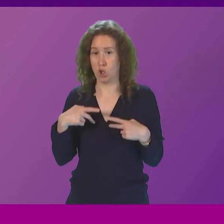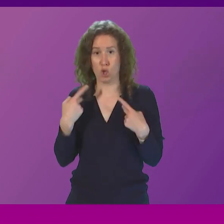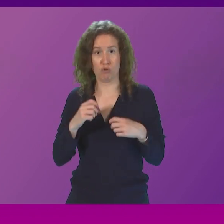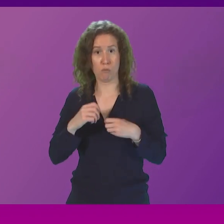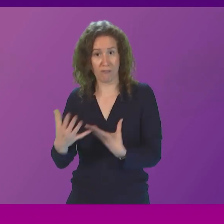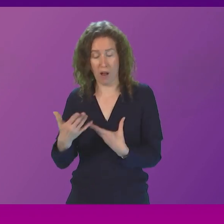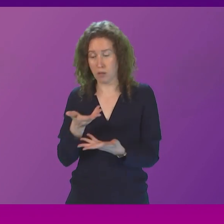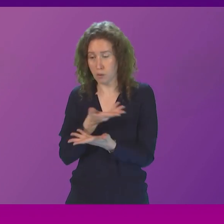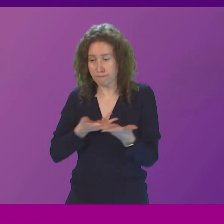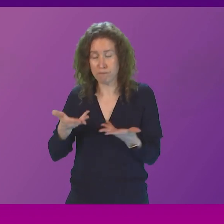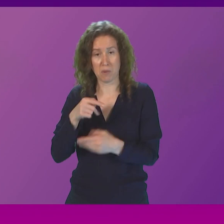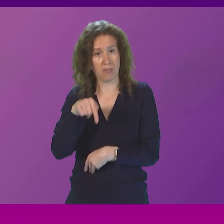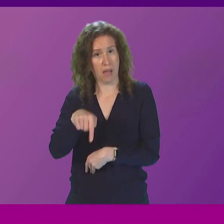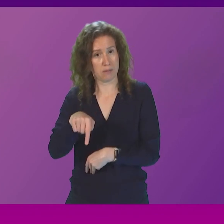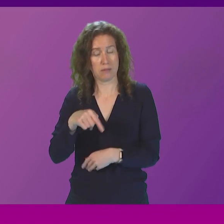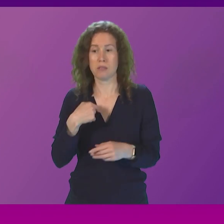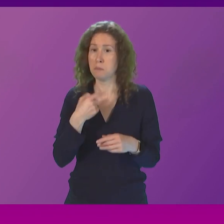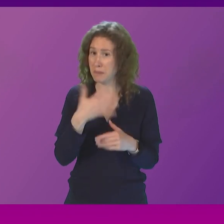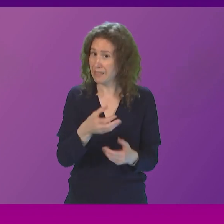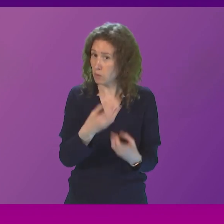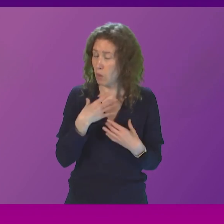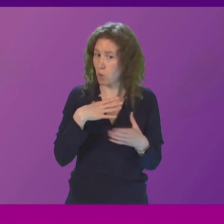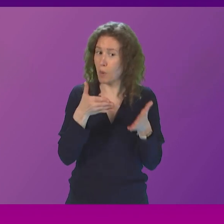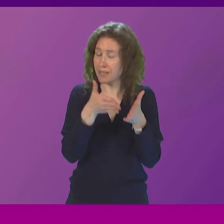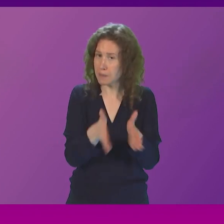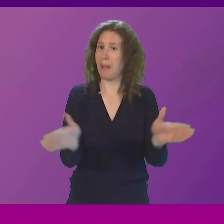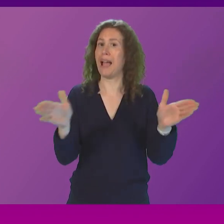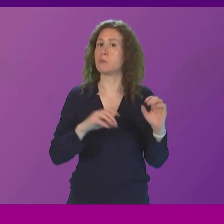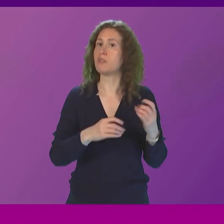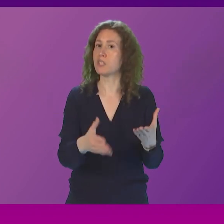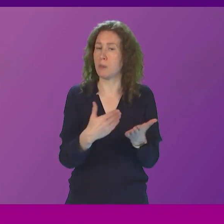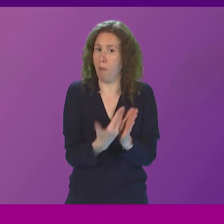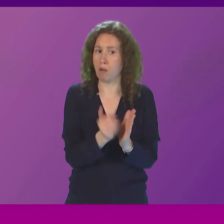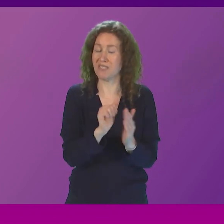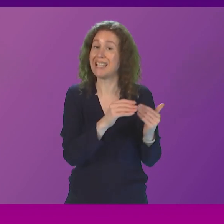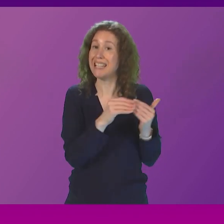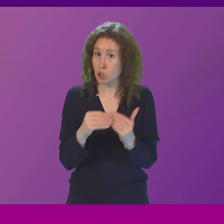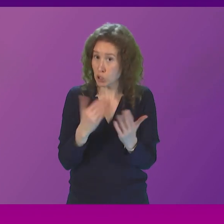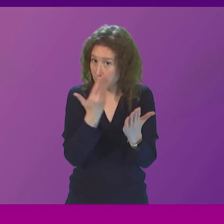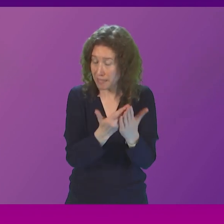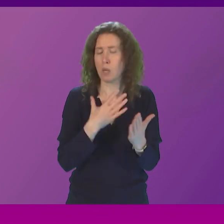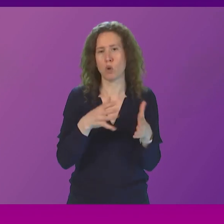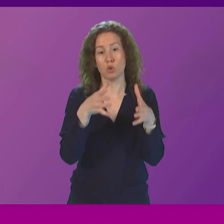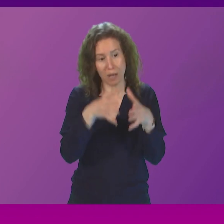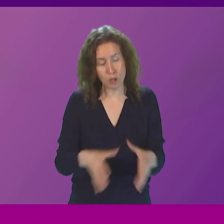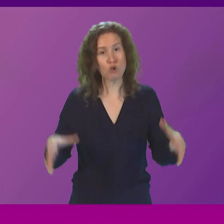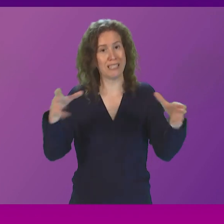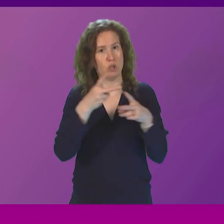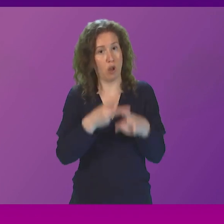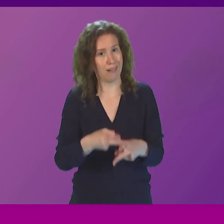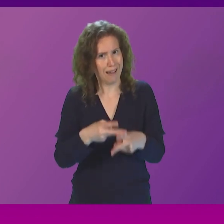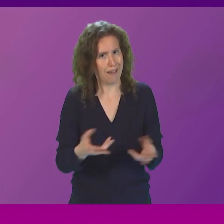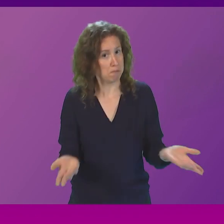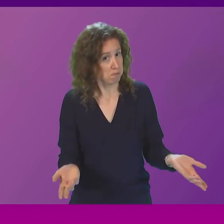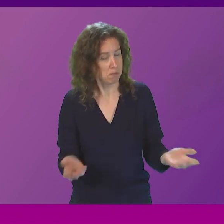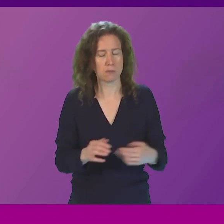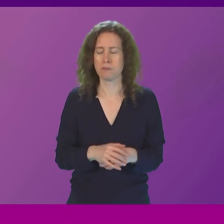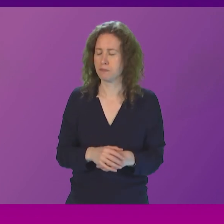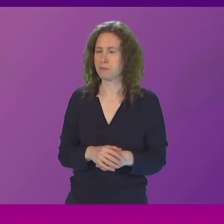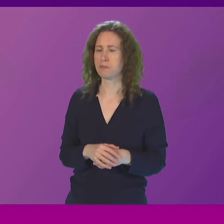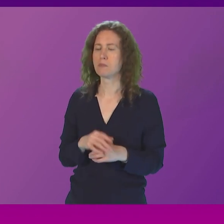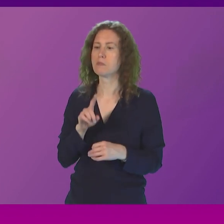given that he expressed interest in expanding it as part of his leadership bid?